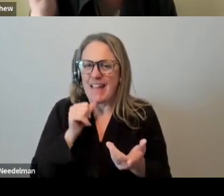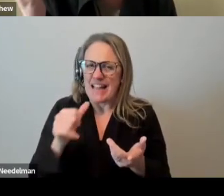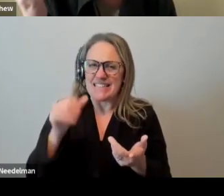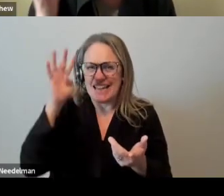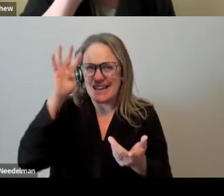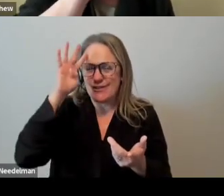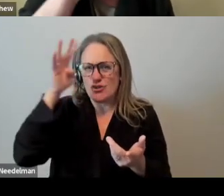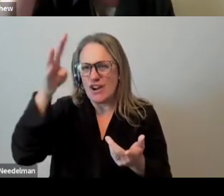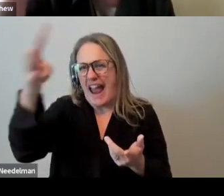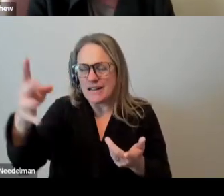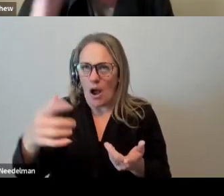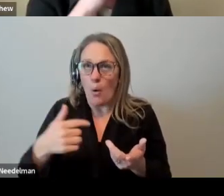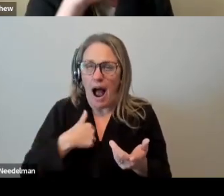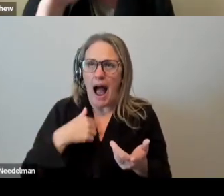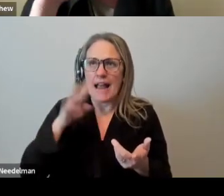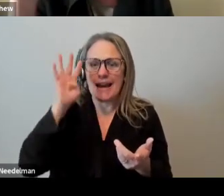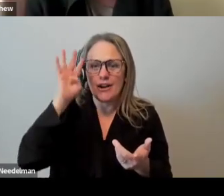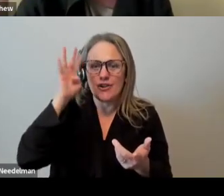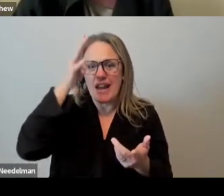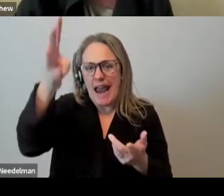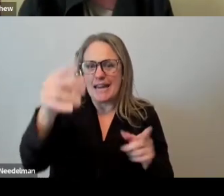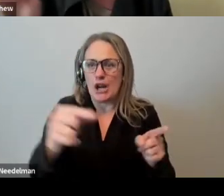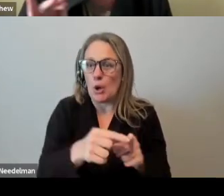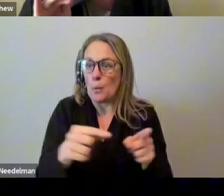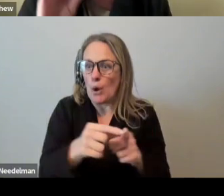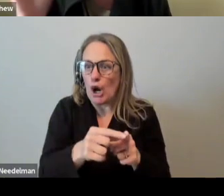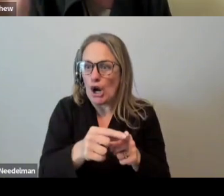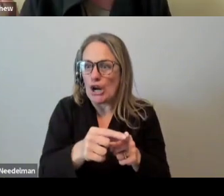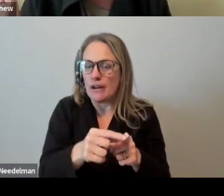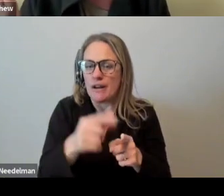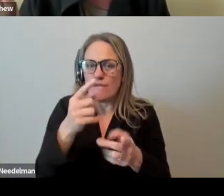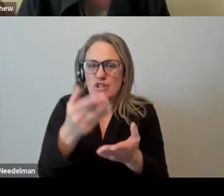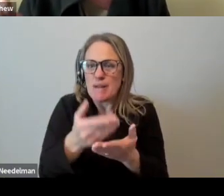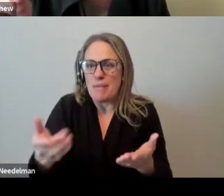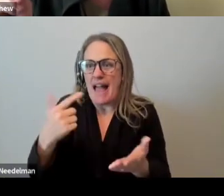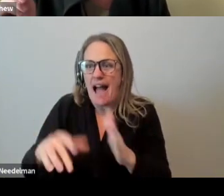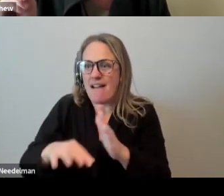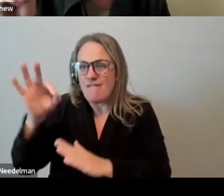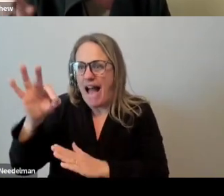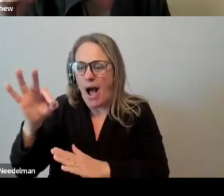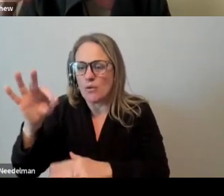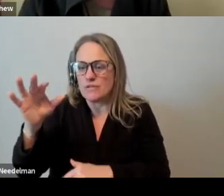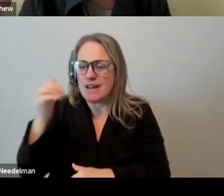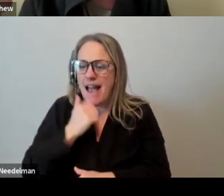I created a word to describe this thing that I was finding in lots of different disability literature where disabled people